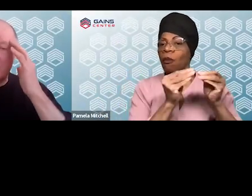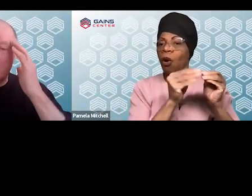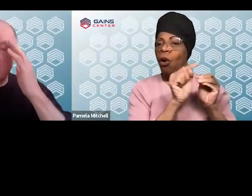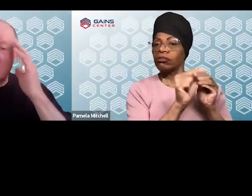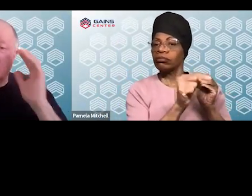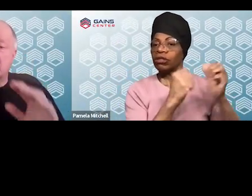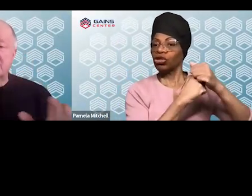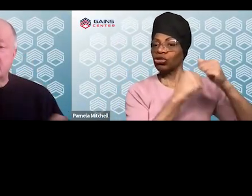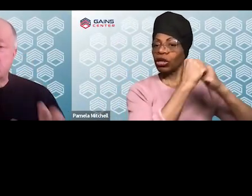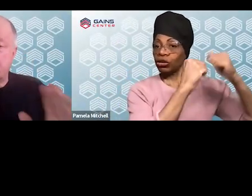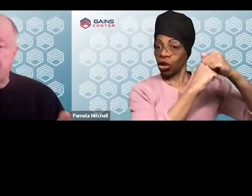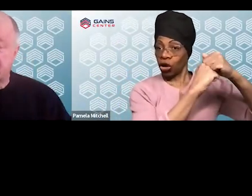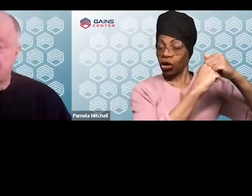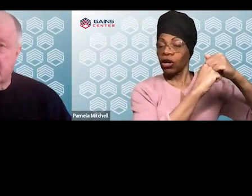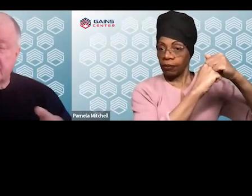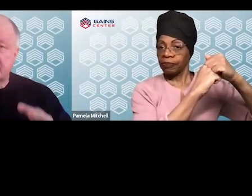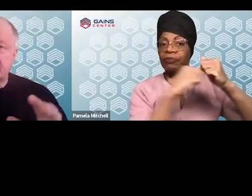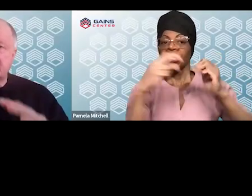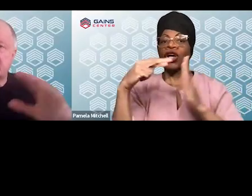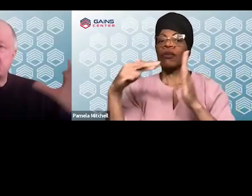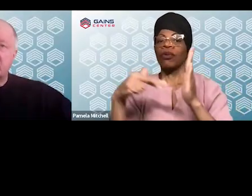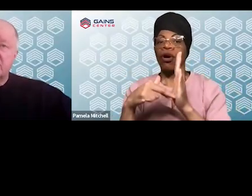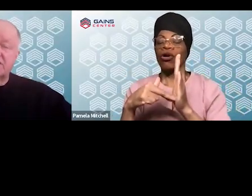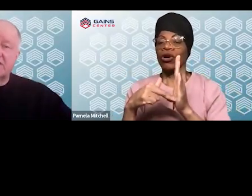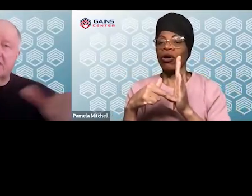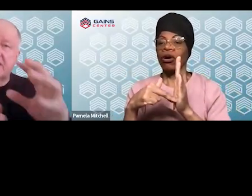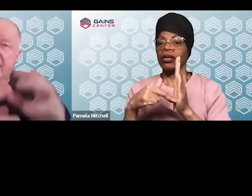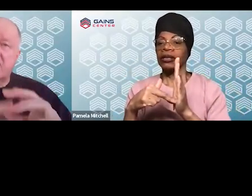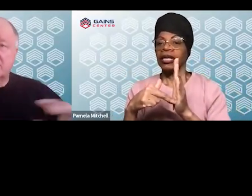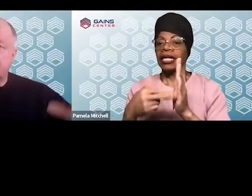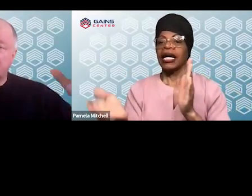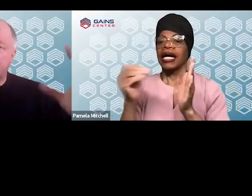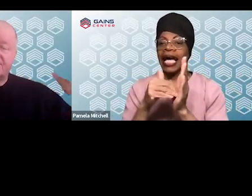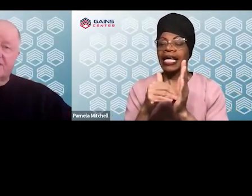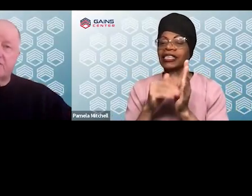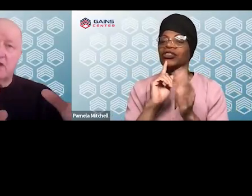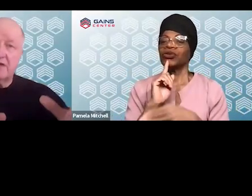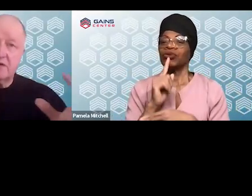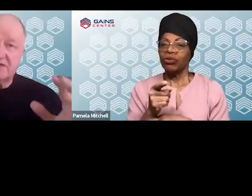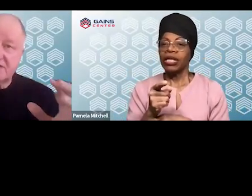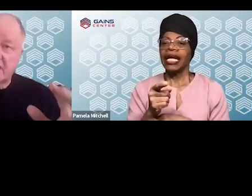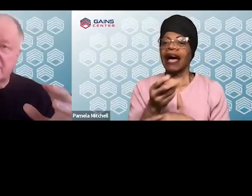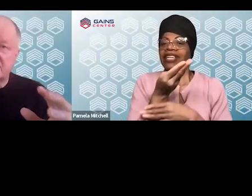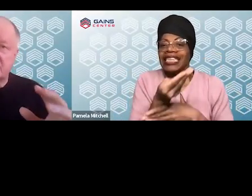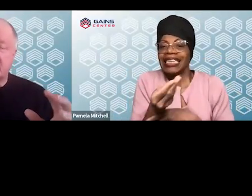So a protocol based... And this is distilling out the several hundred studies